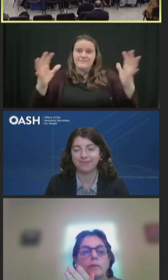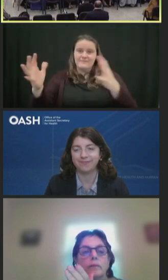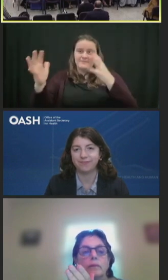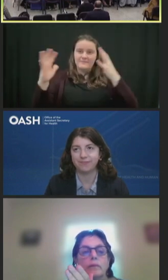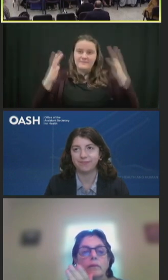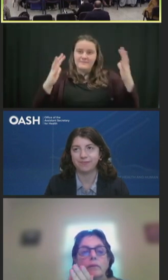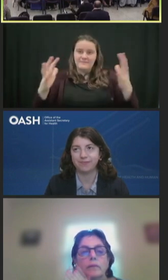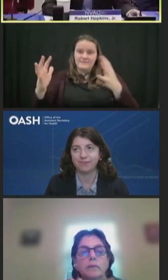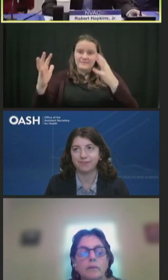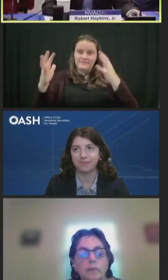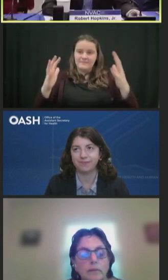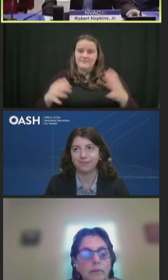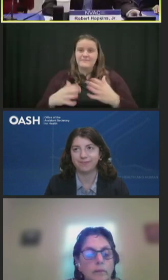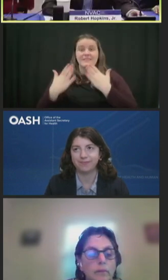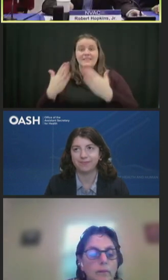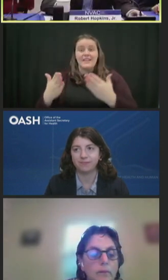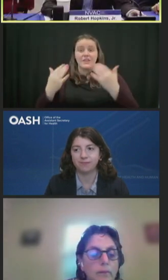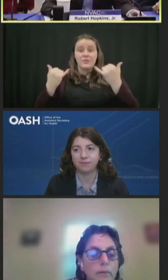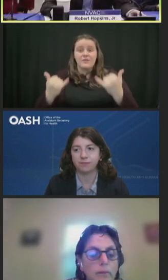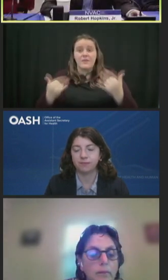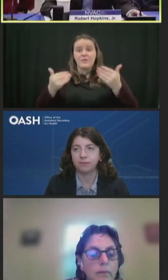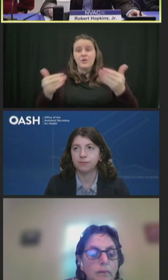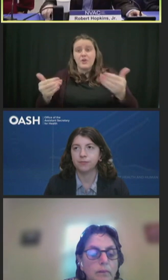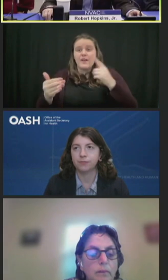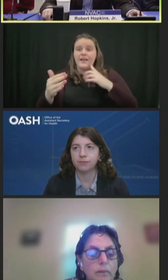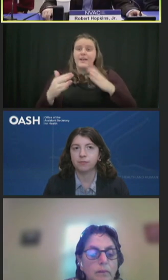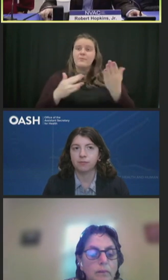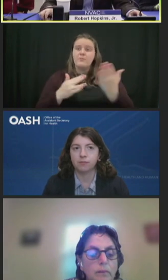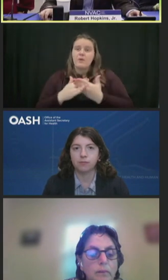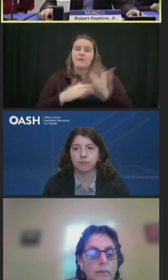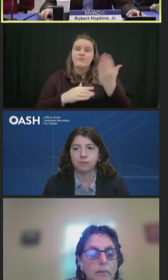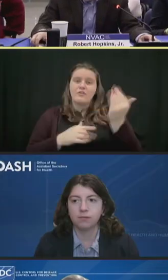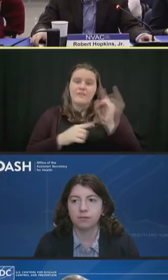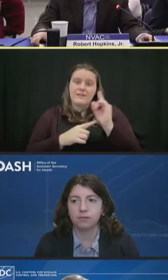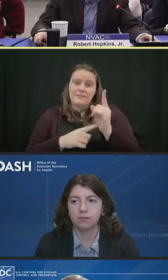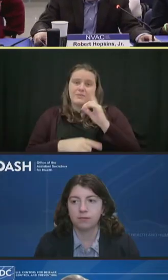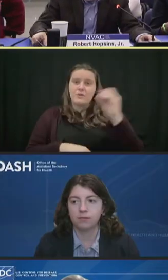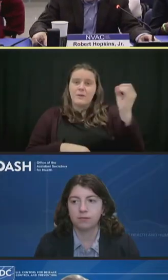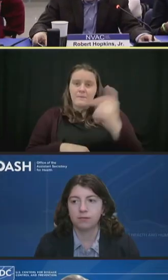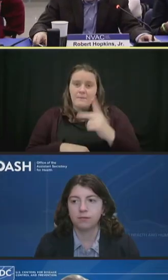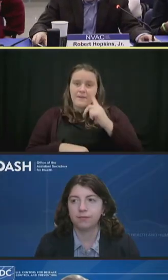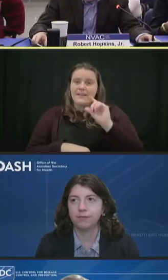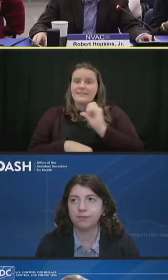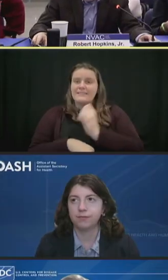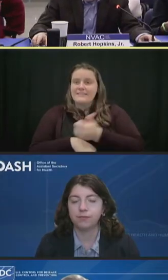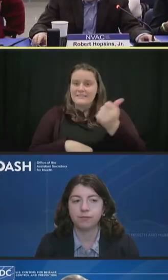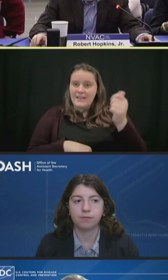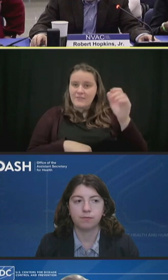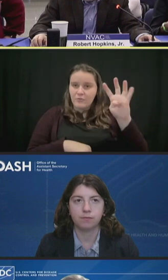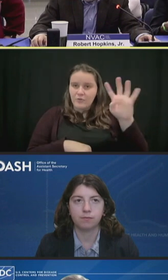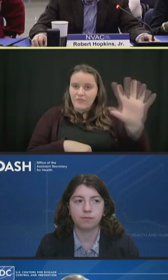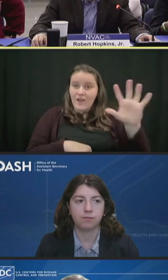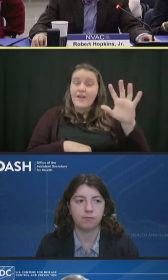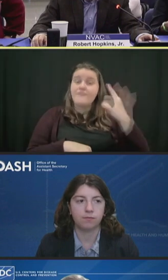All right. Thank you. We're going to take a 15-minute break. We will return promptly at 10:45 a.m. for Risk Less. Do More: